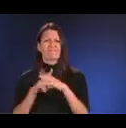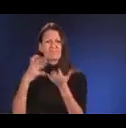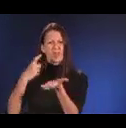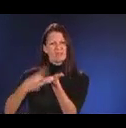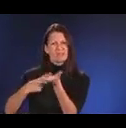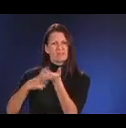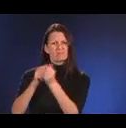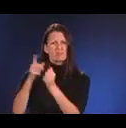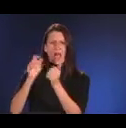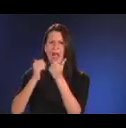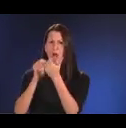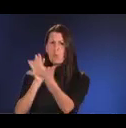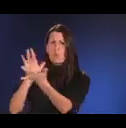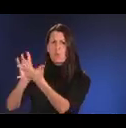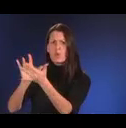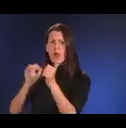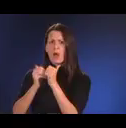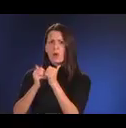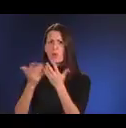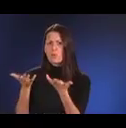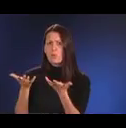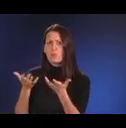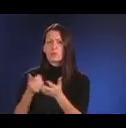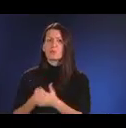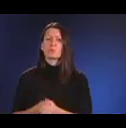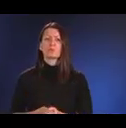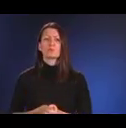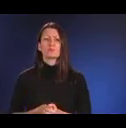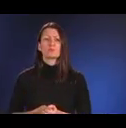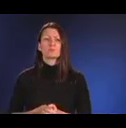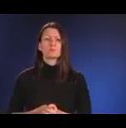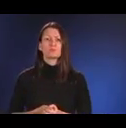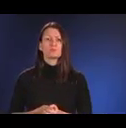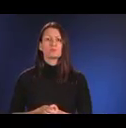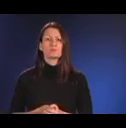I want to check out with you, how can I contact you?